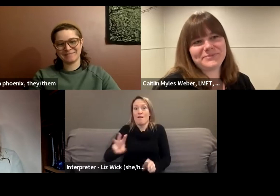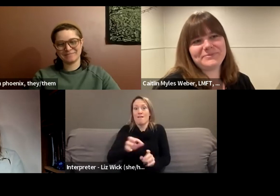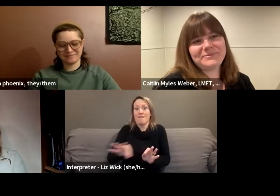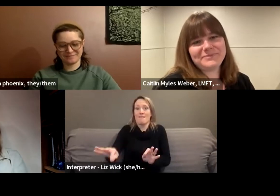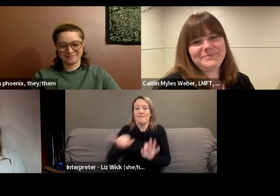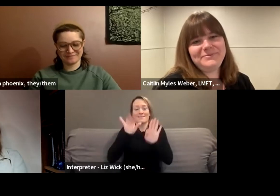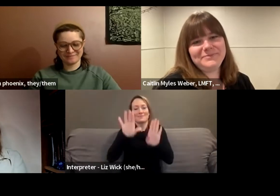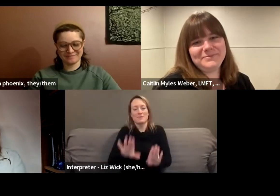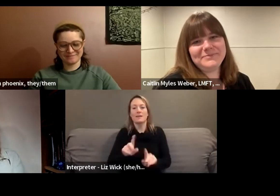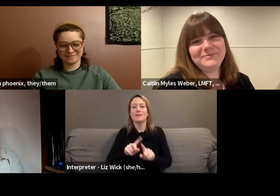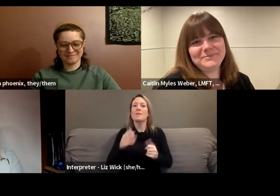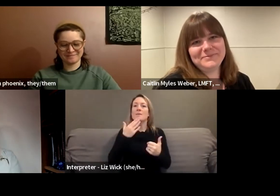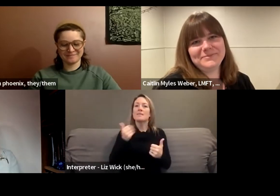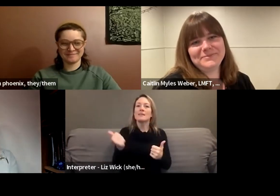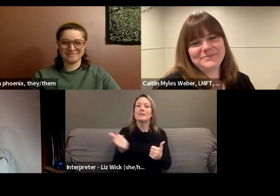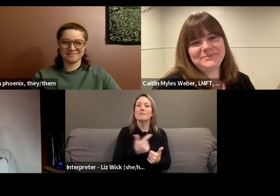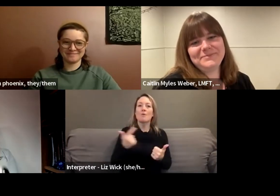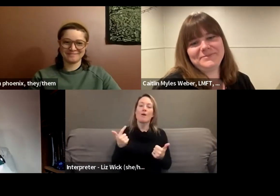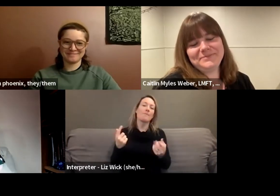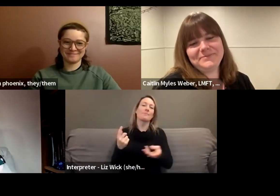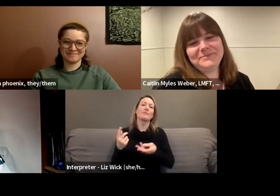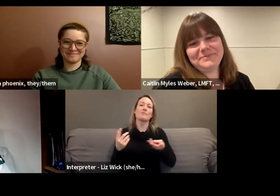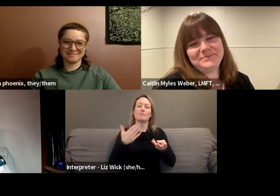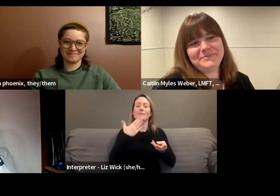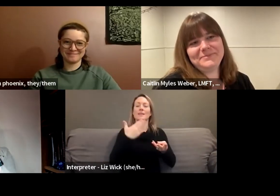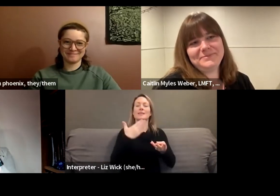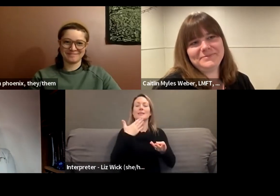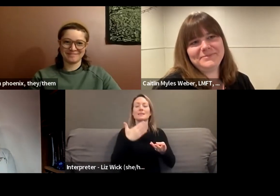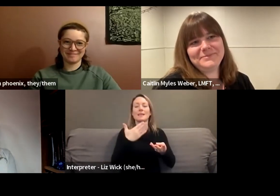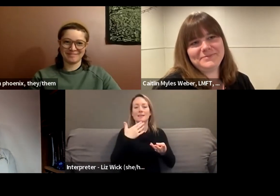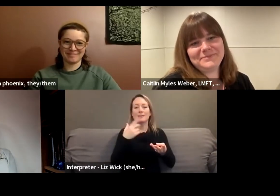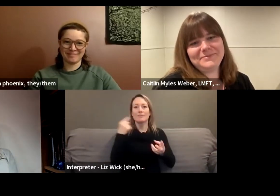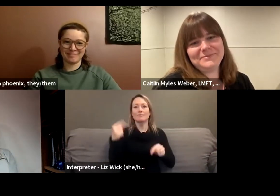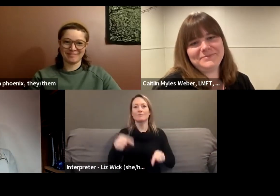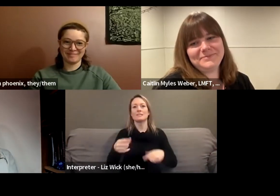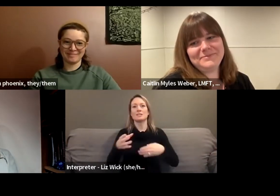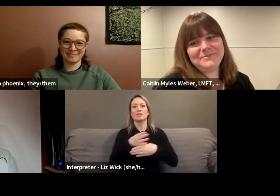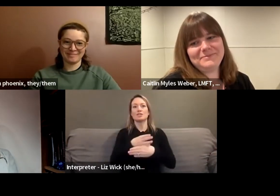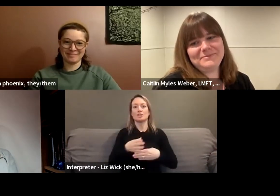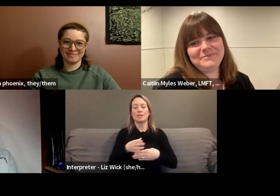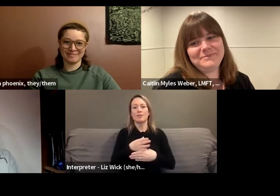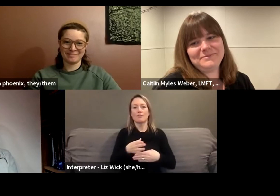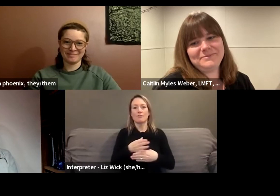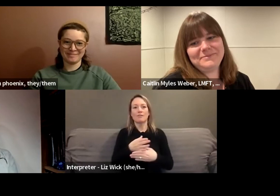But thank you all, thank you, the four of you for being here and for sharing what your practice is like,